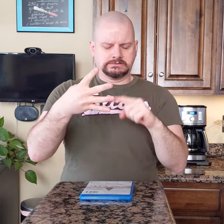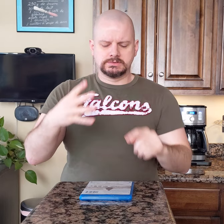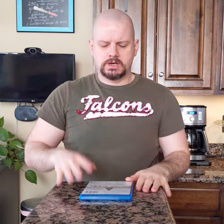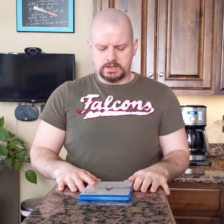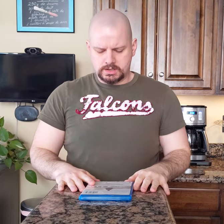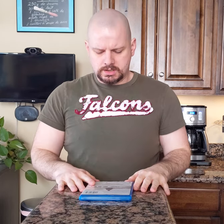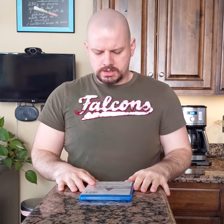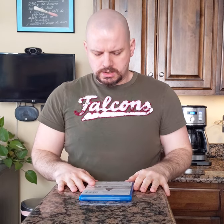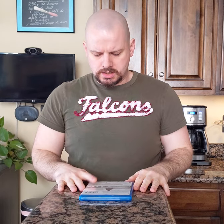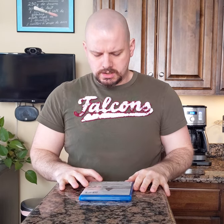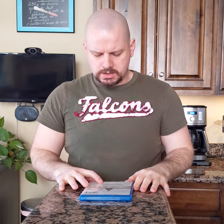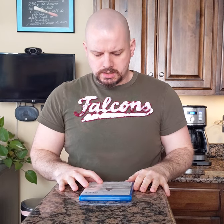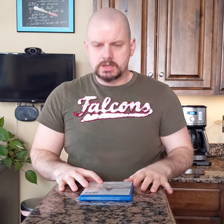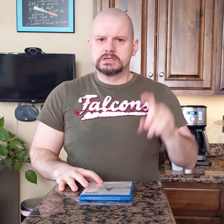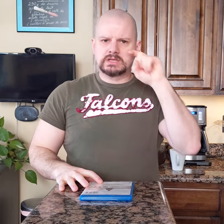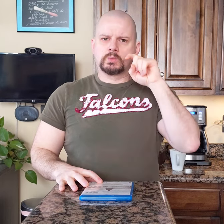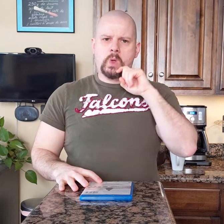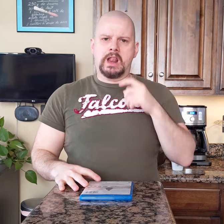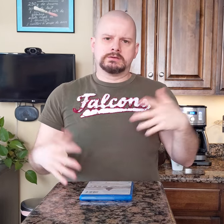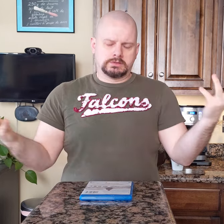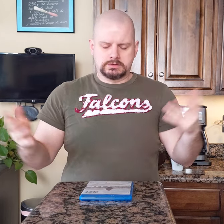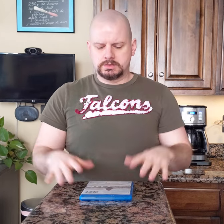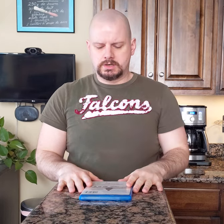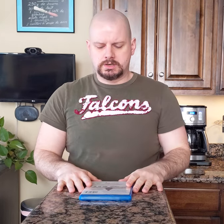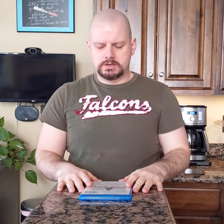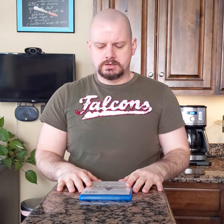Sexuality is there.